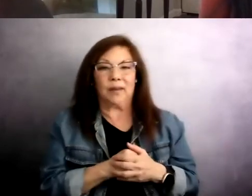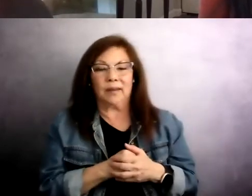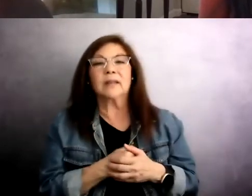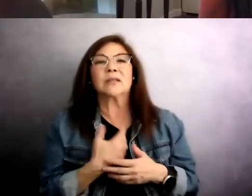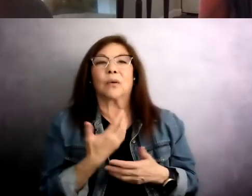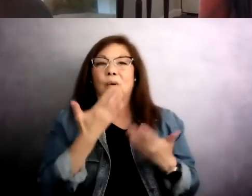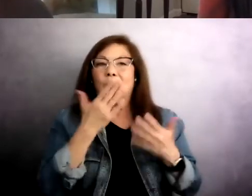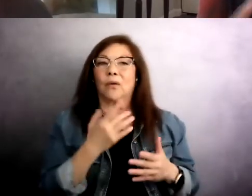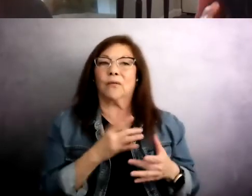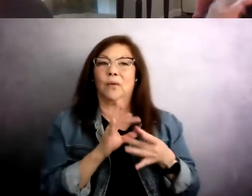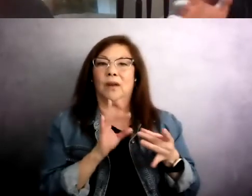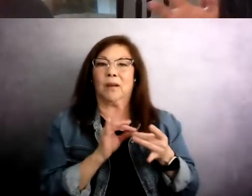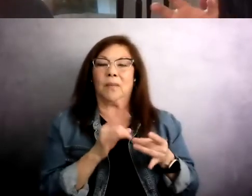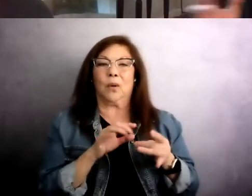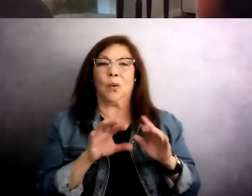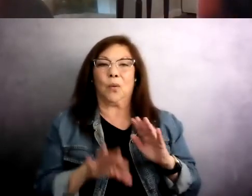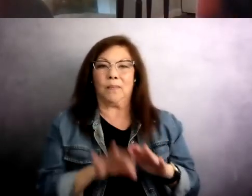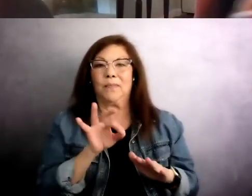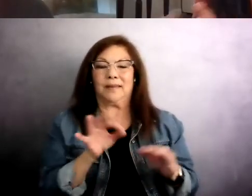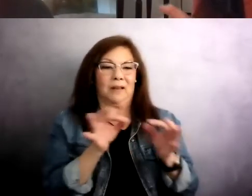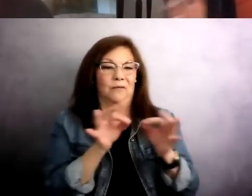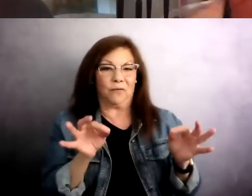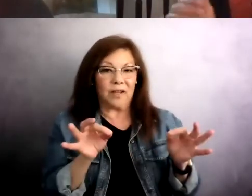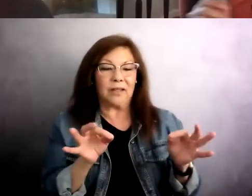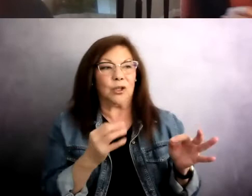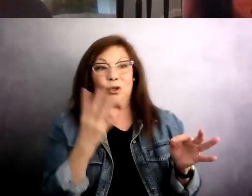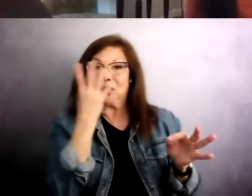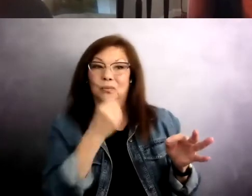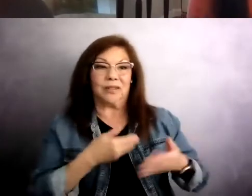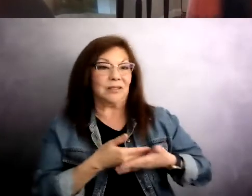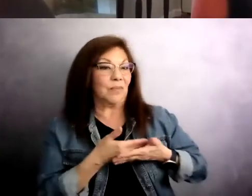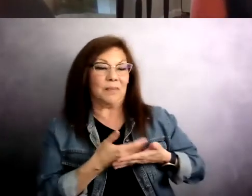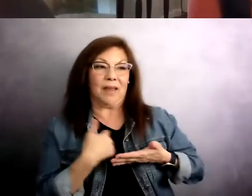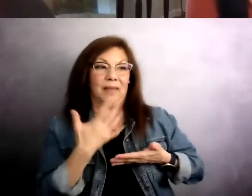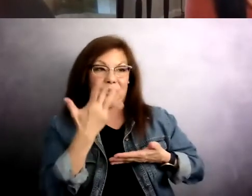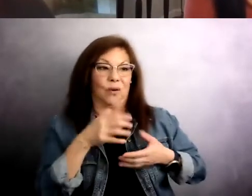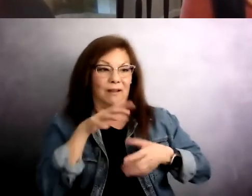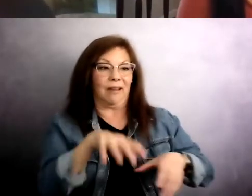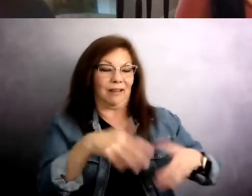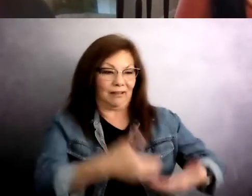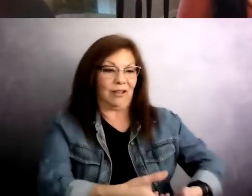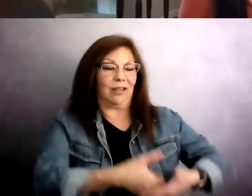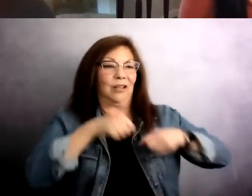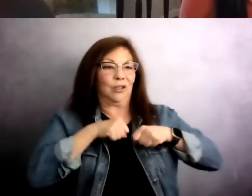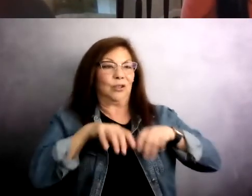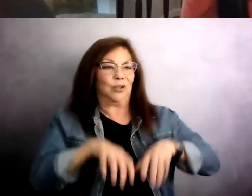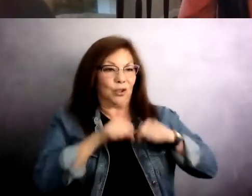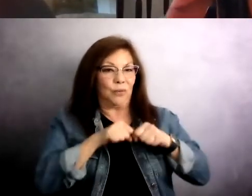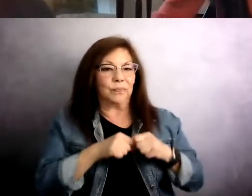I didn't know where they want to comment more, on this particular phrasing that used?